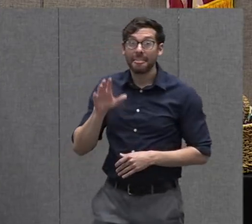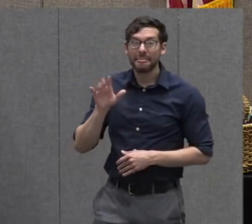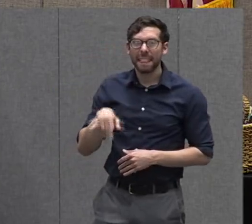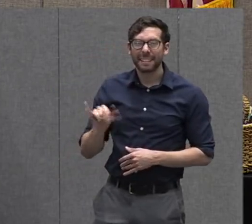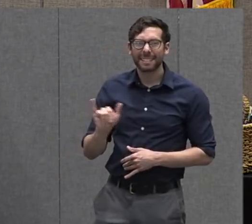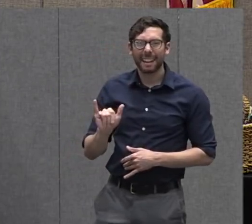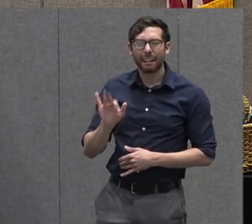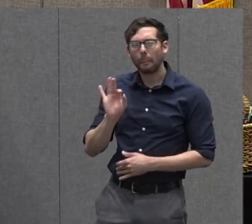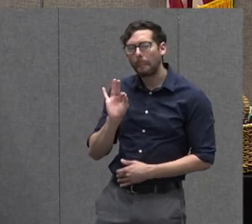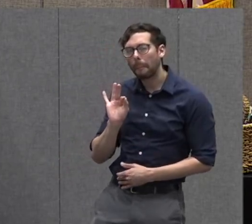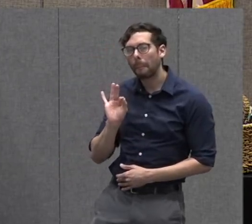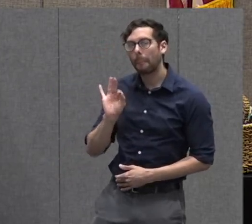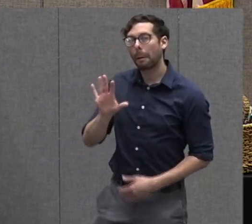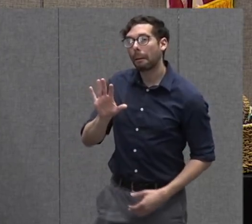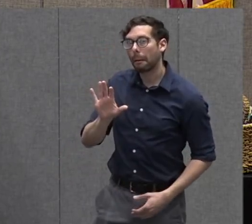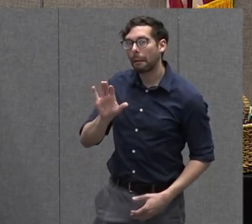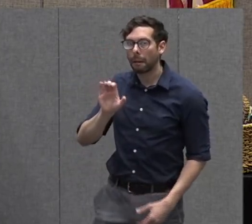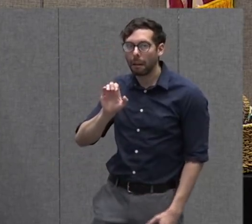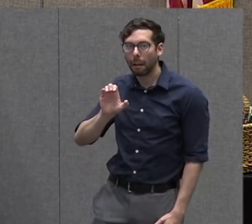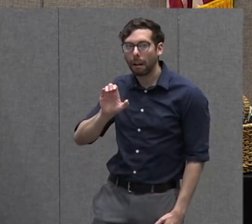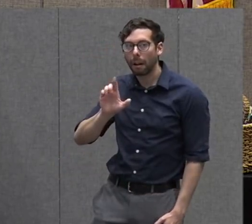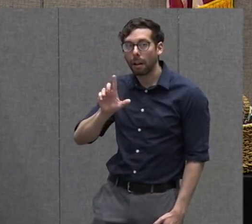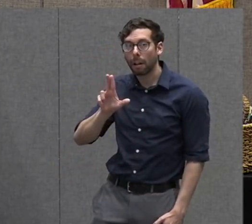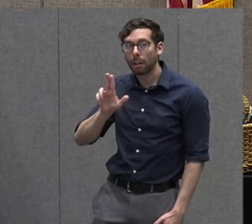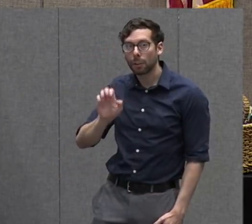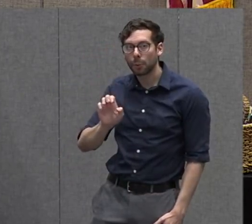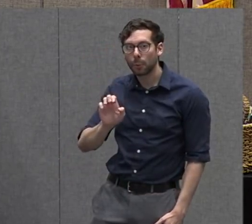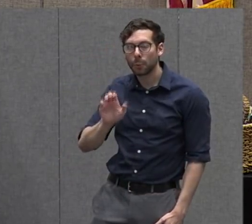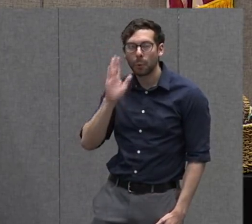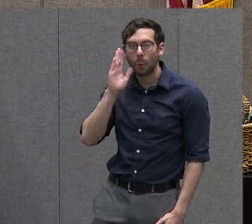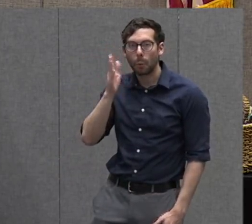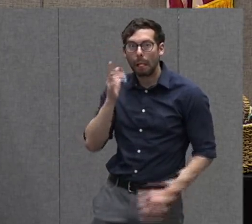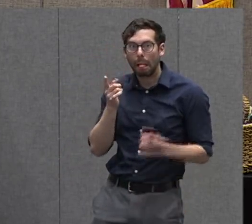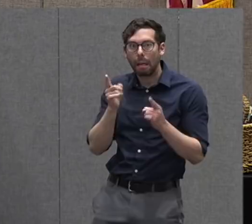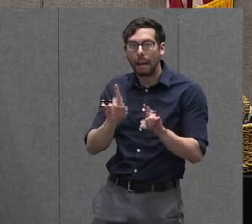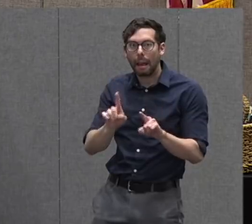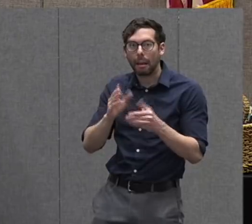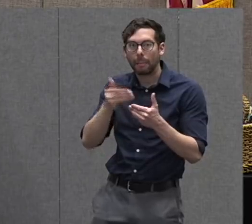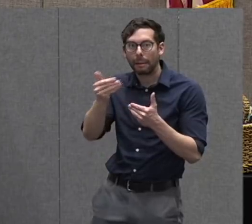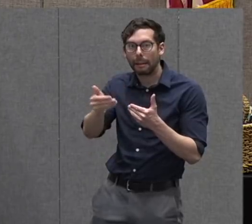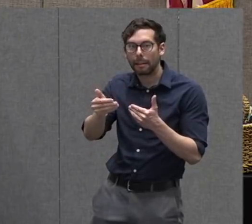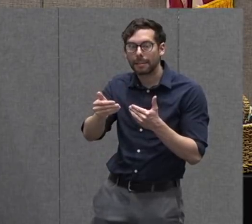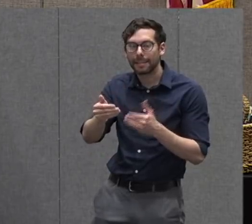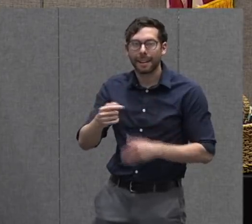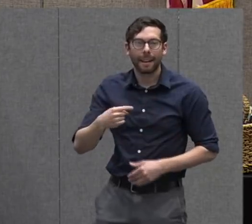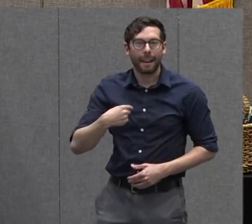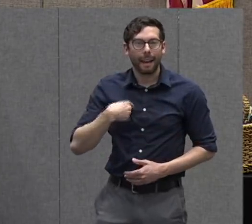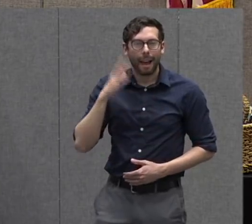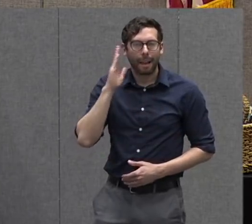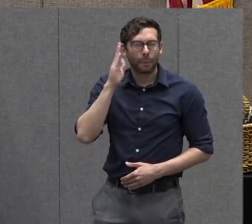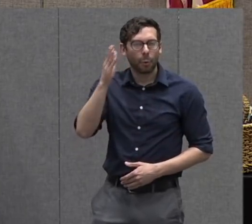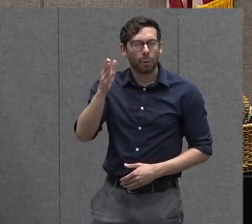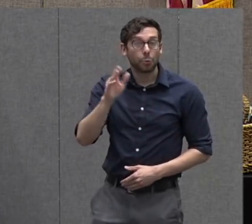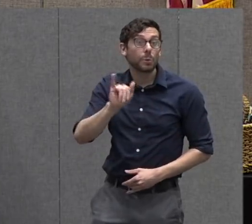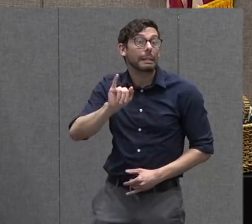on what might happen next. I'm gonna infer, since he is talking about that car,